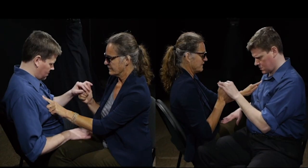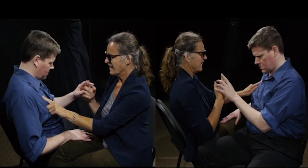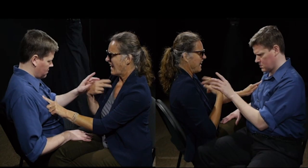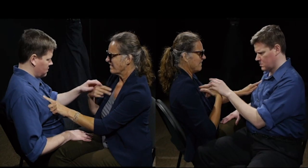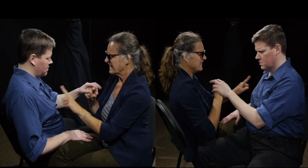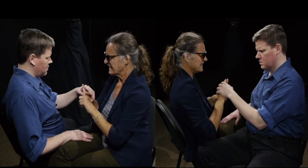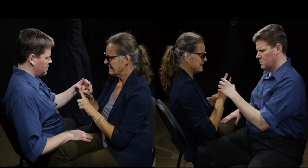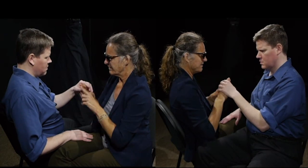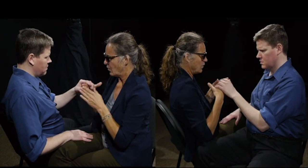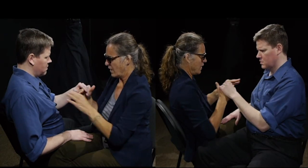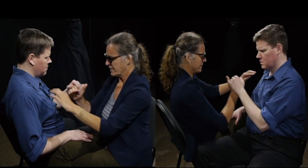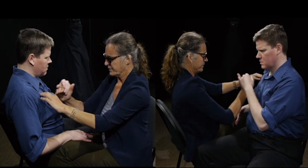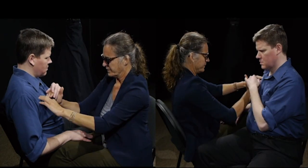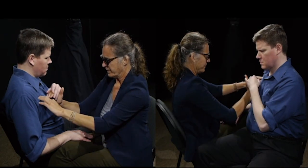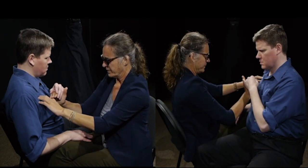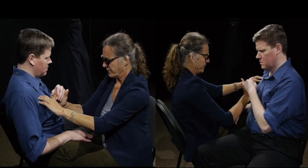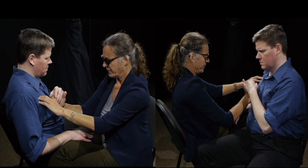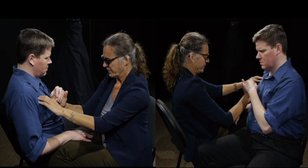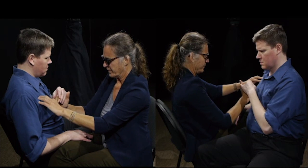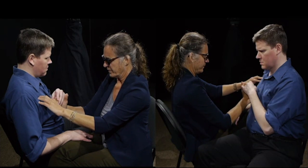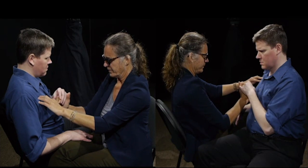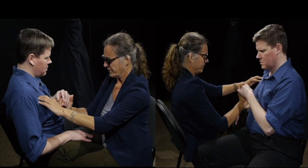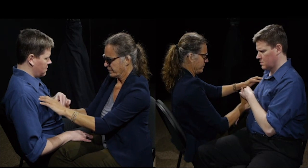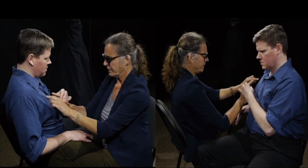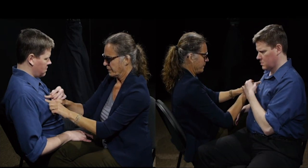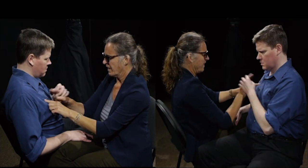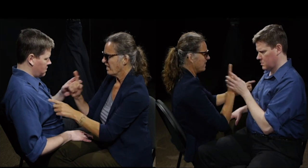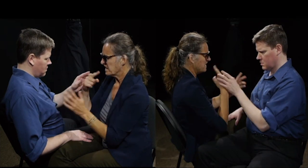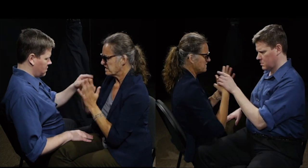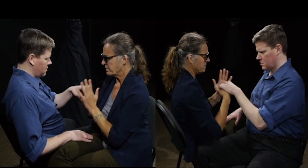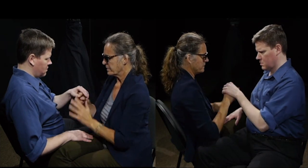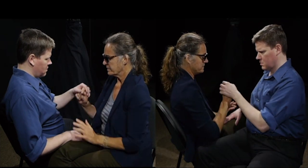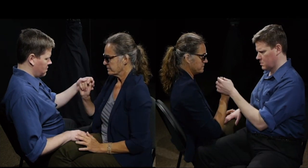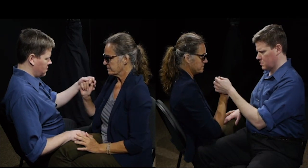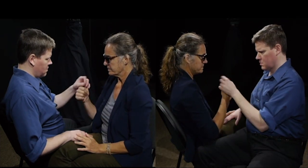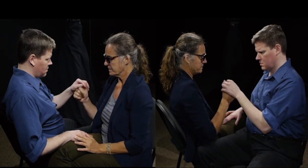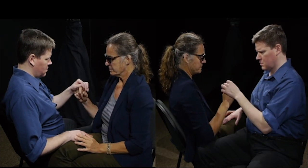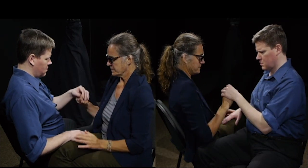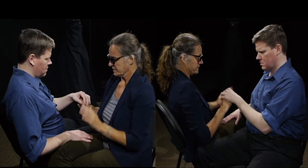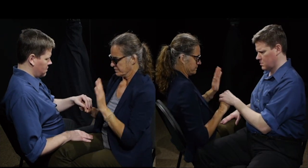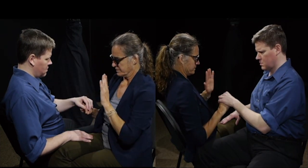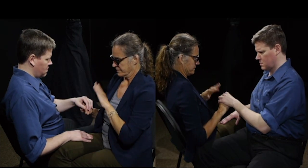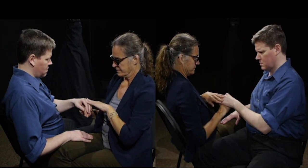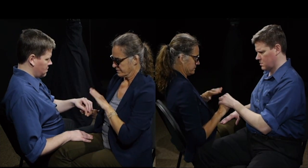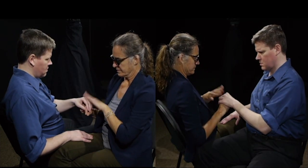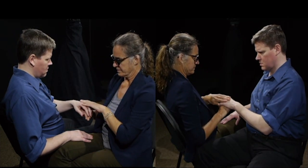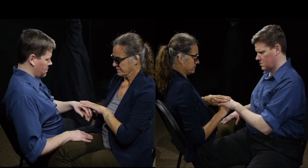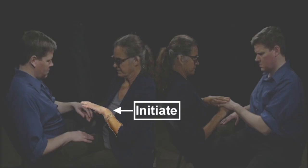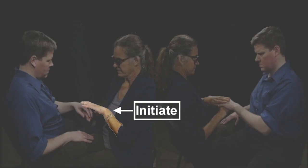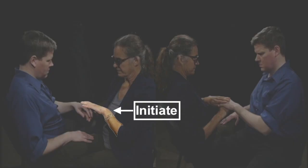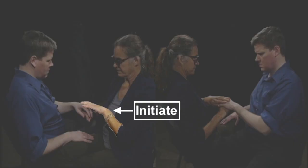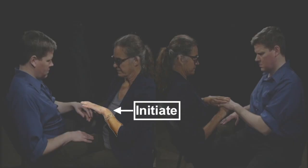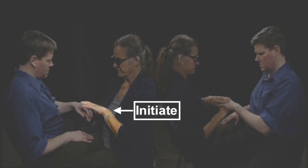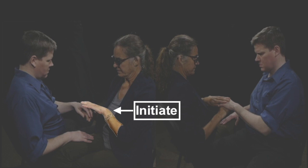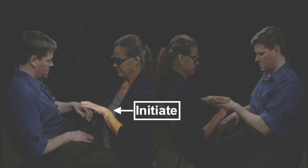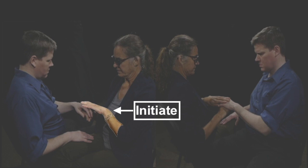[Jelica] There are different ways to "initiate" a spatial construction. For example, I can tap on the back of your hand twice like this. Once I do that,